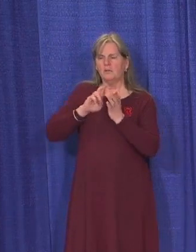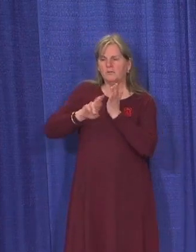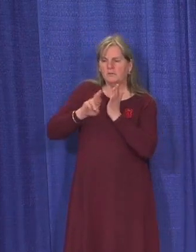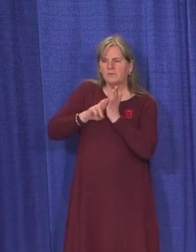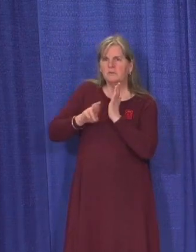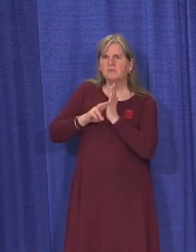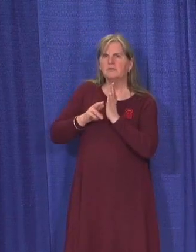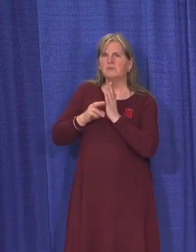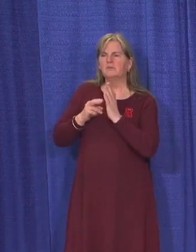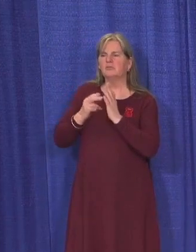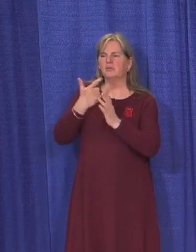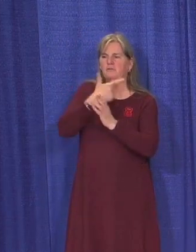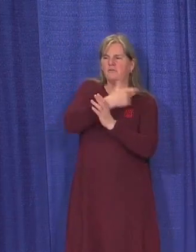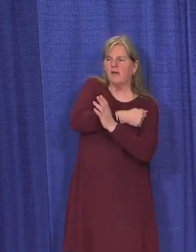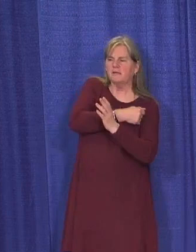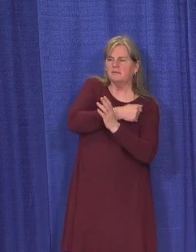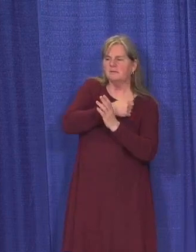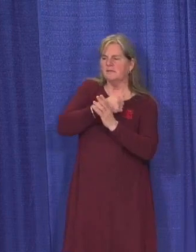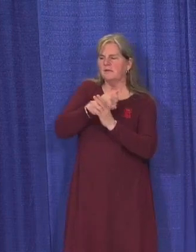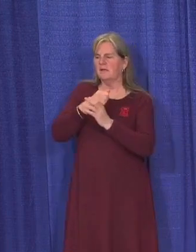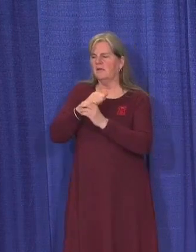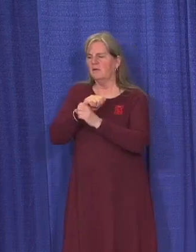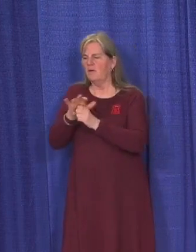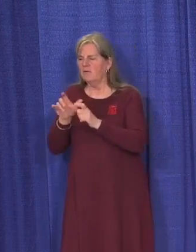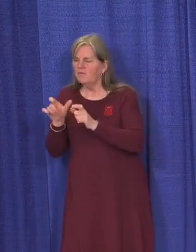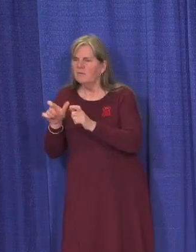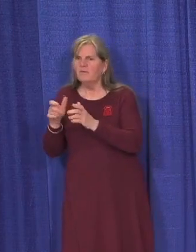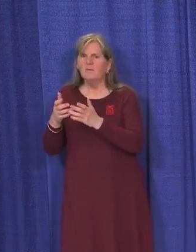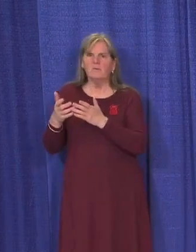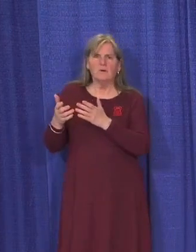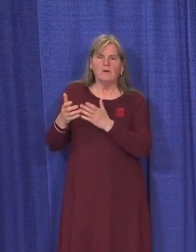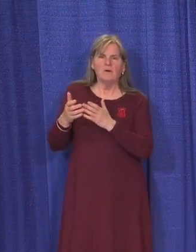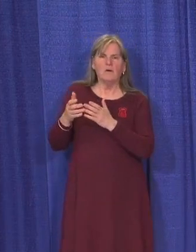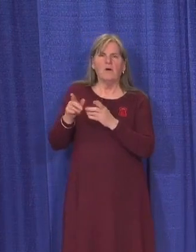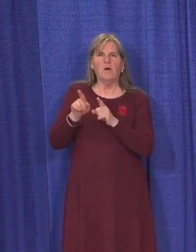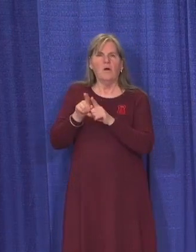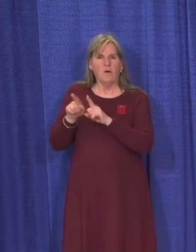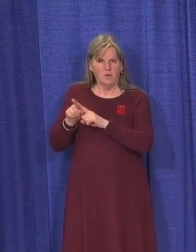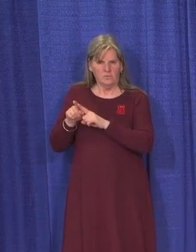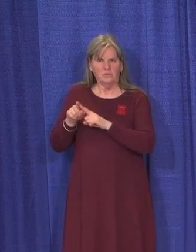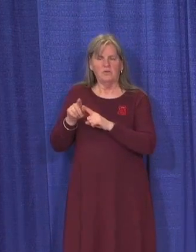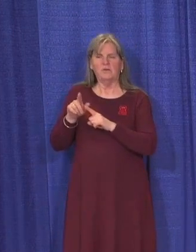full knowledge of variants and